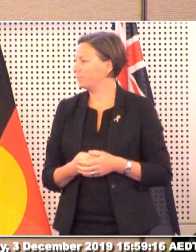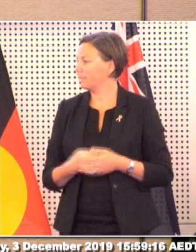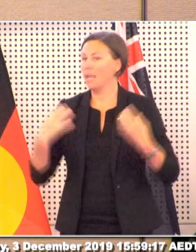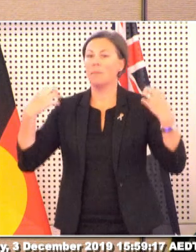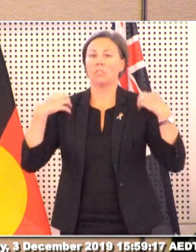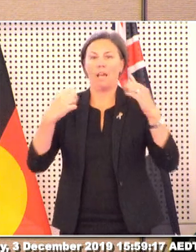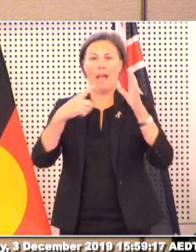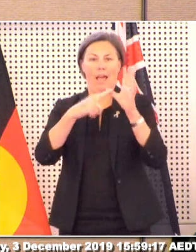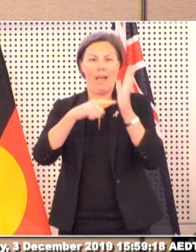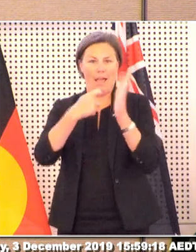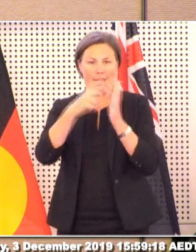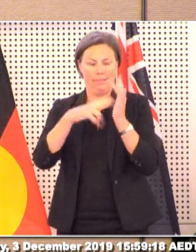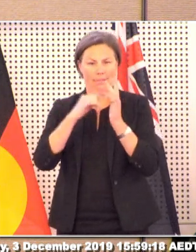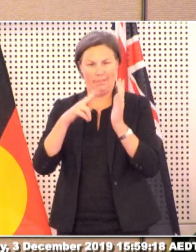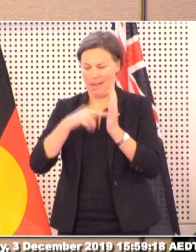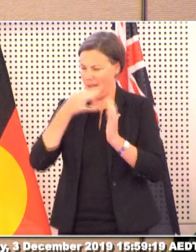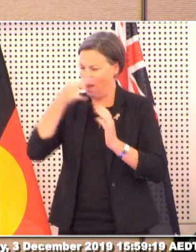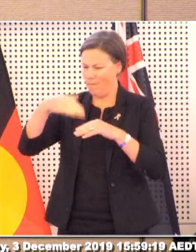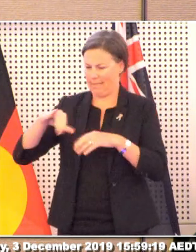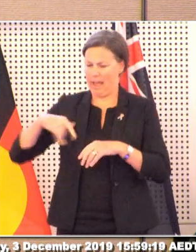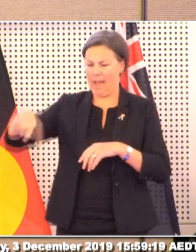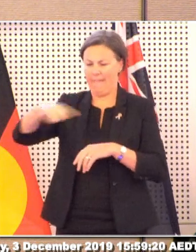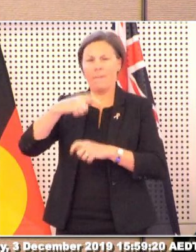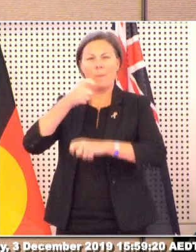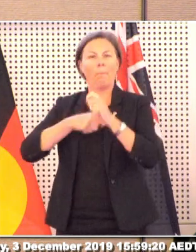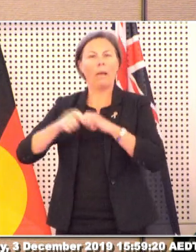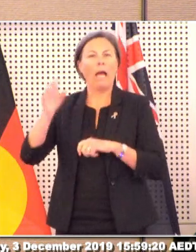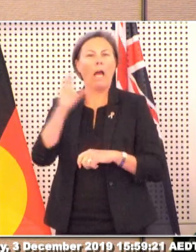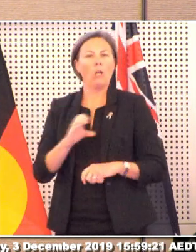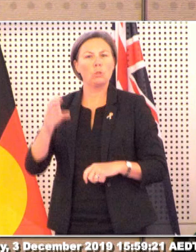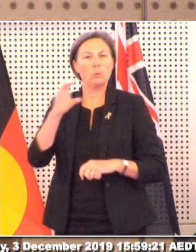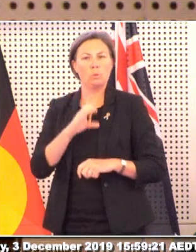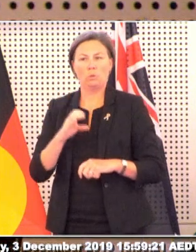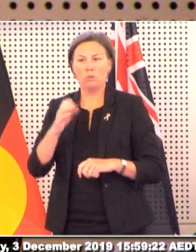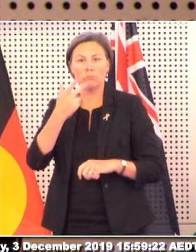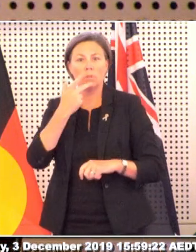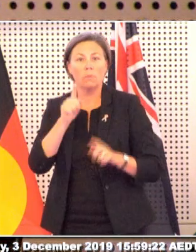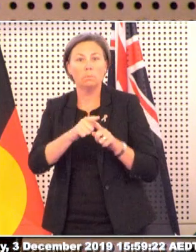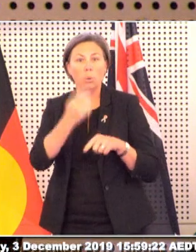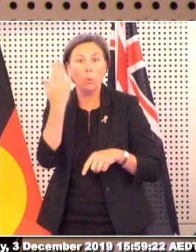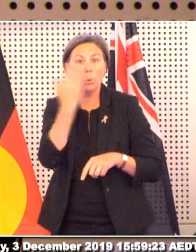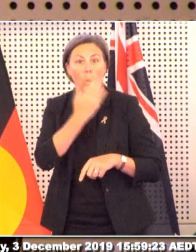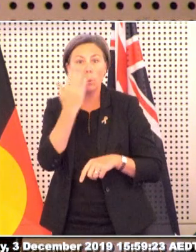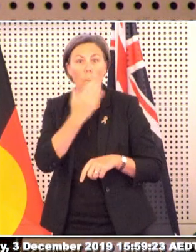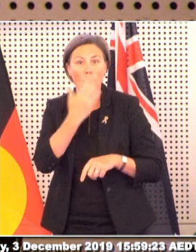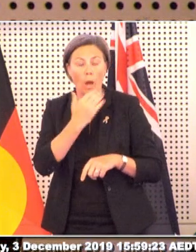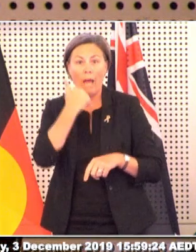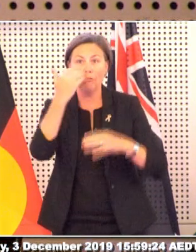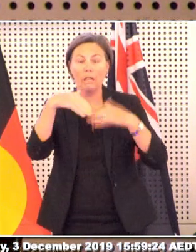I was thinking as you were saying it what would it be like if in schools children got a new teacher every day. Yes.